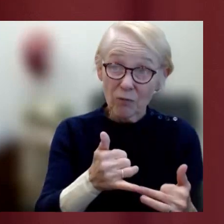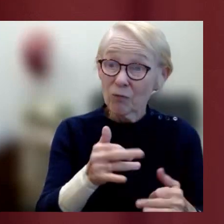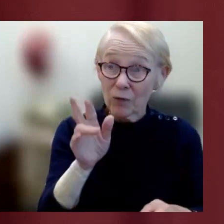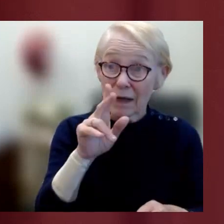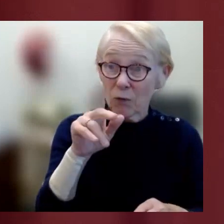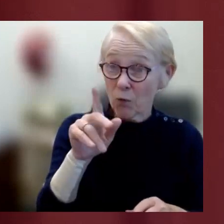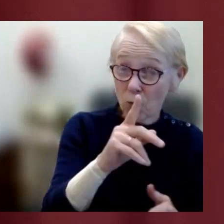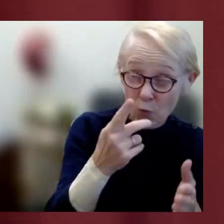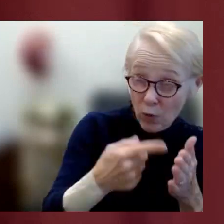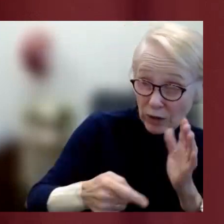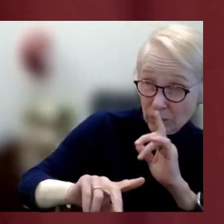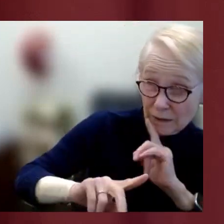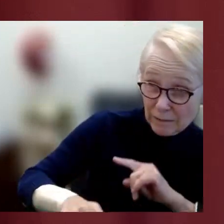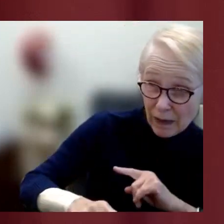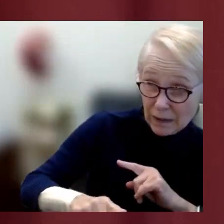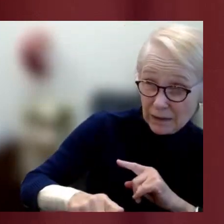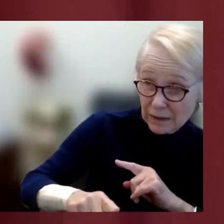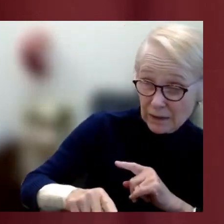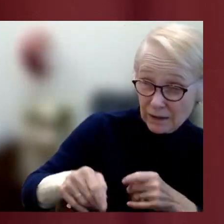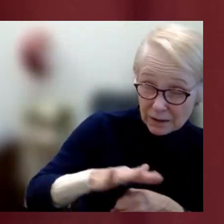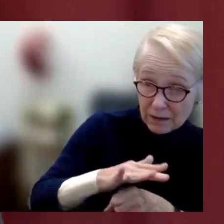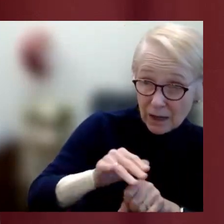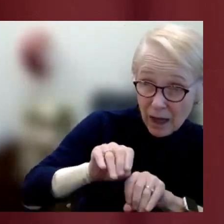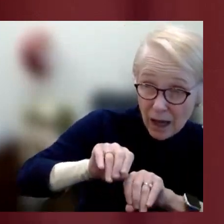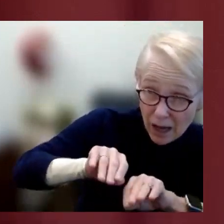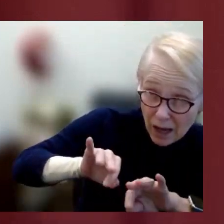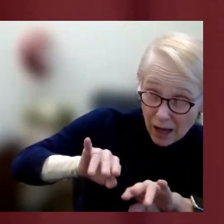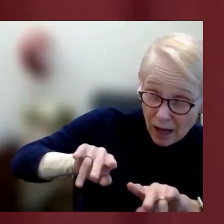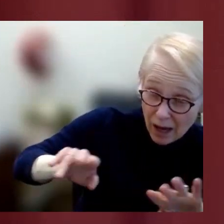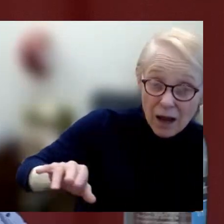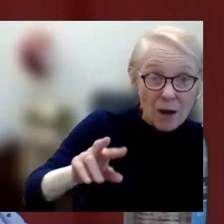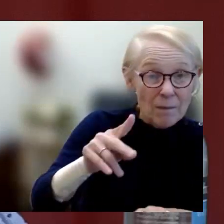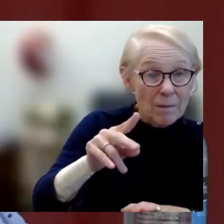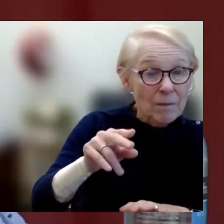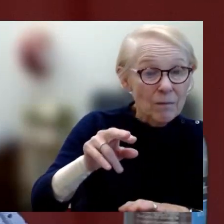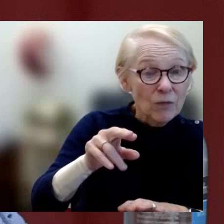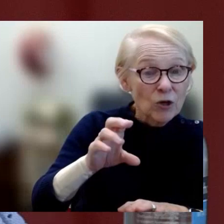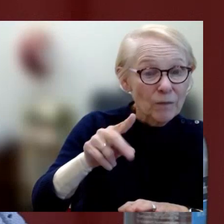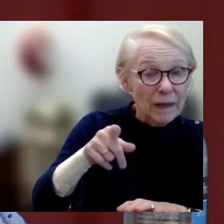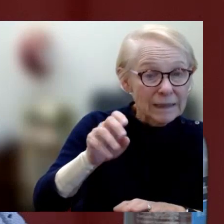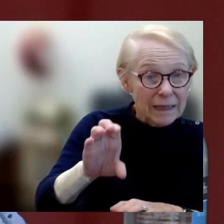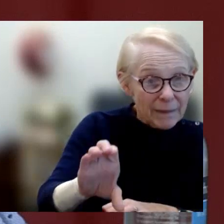to the pandemic should be like so that's just an example yeah um so it's one in five people